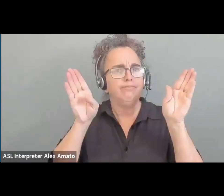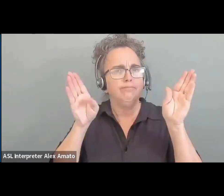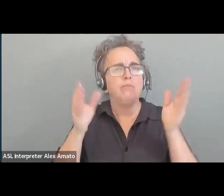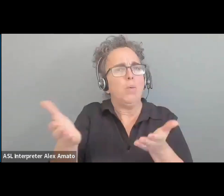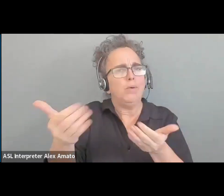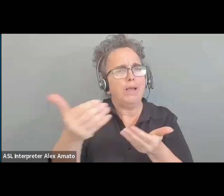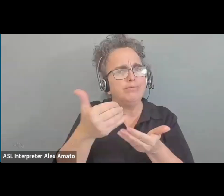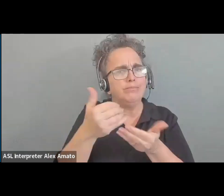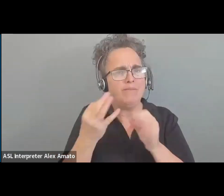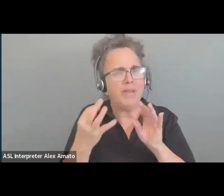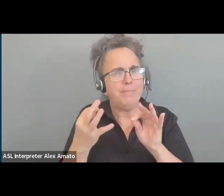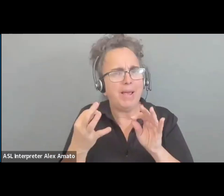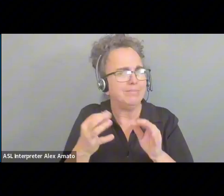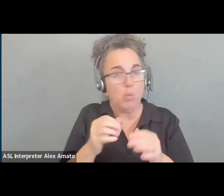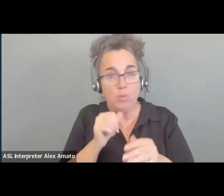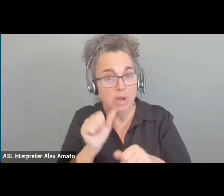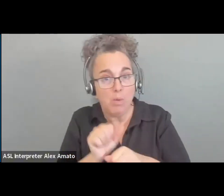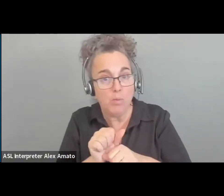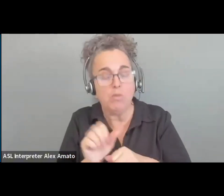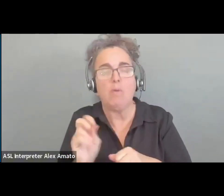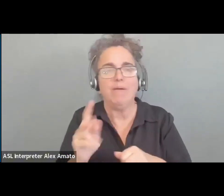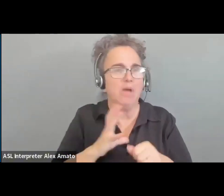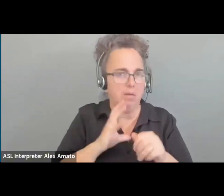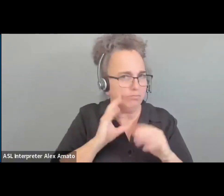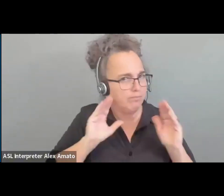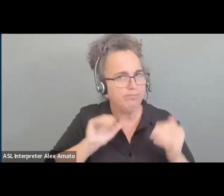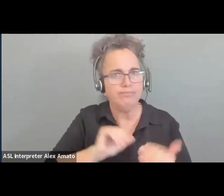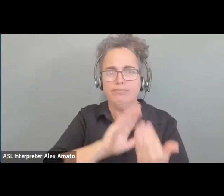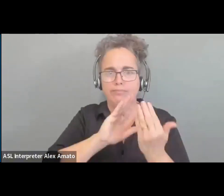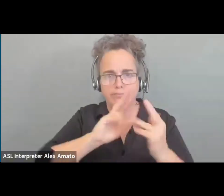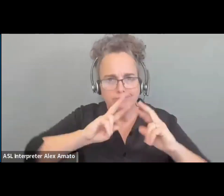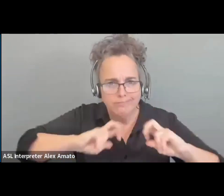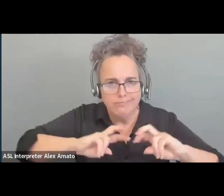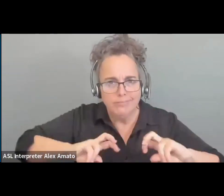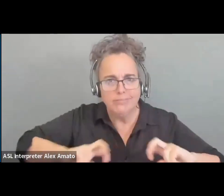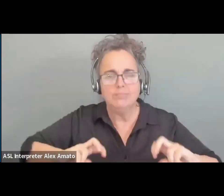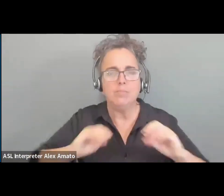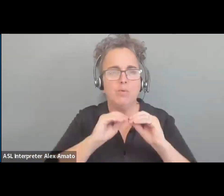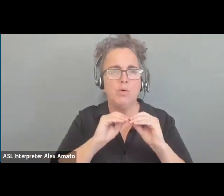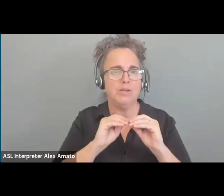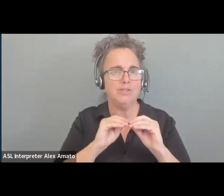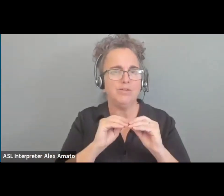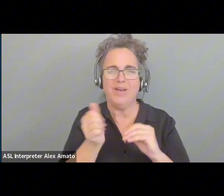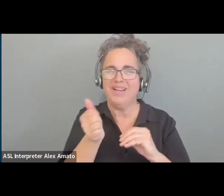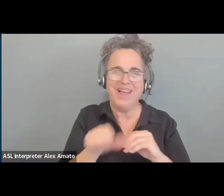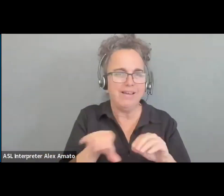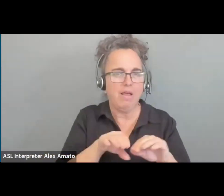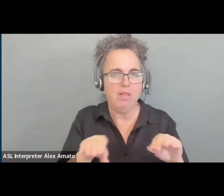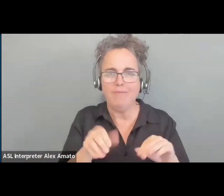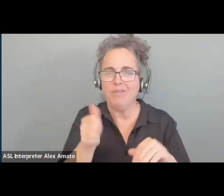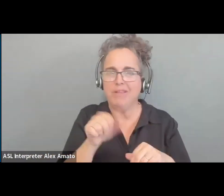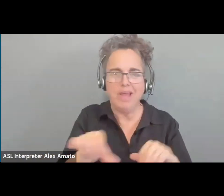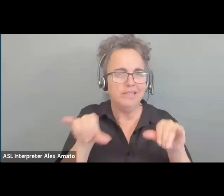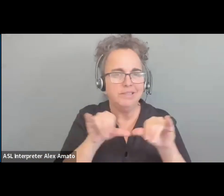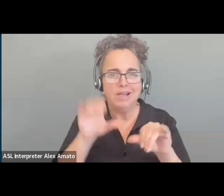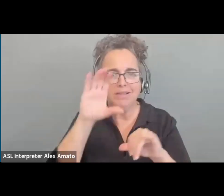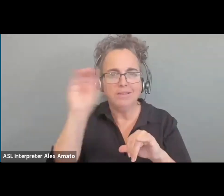Okay, let's, let's address it. So I really like knowing that at any level, any size company, that that holds true.